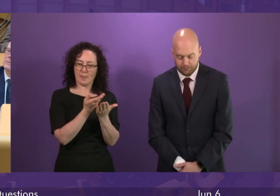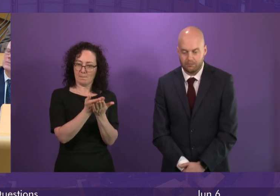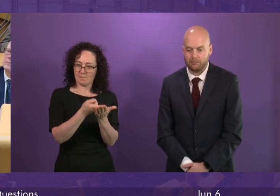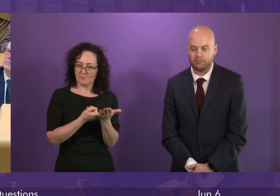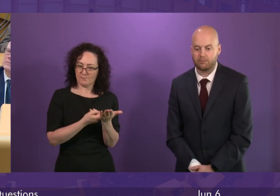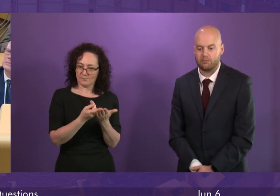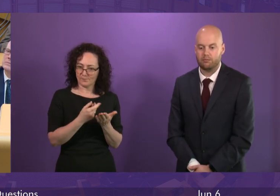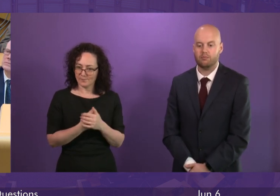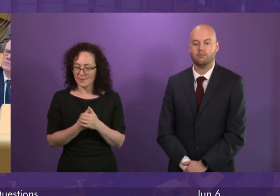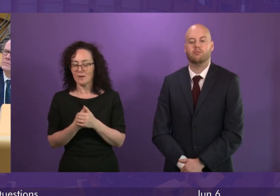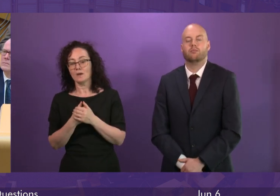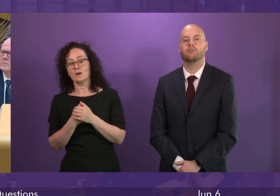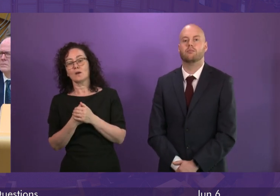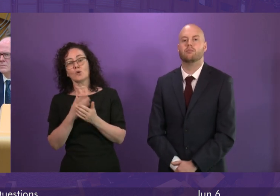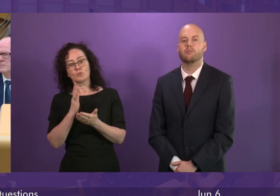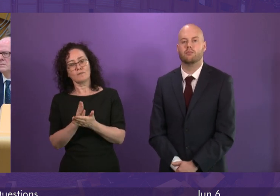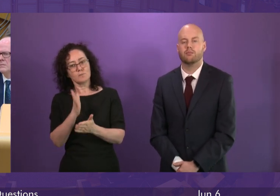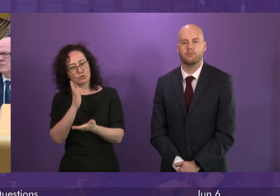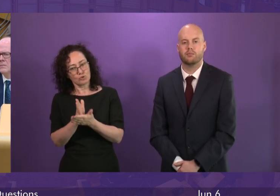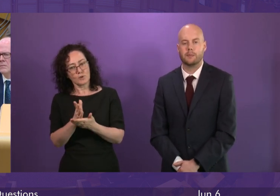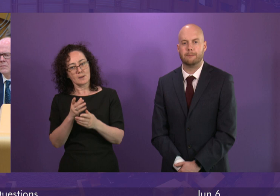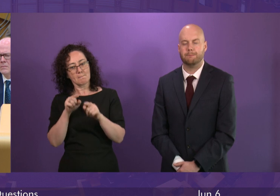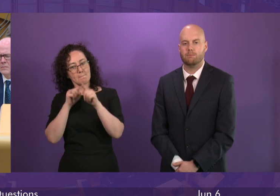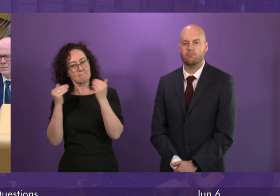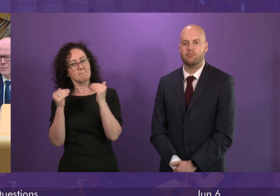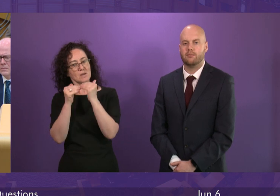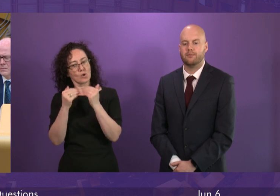that we fulfil the commitments that we have given to Parliament and to the people of Scotland.